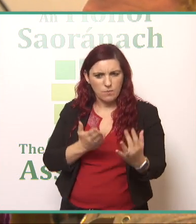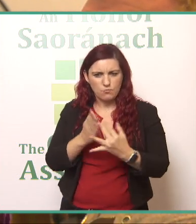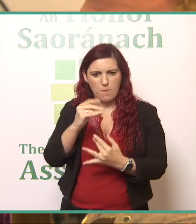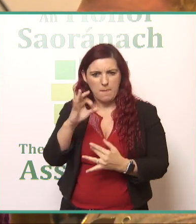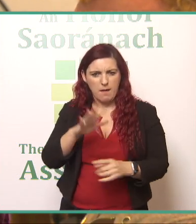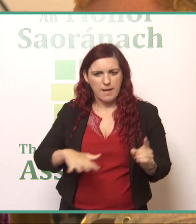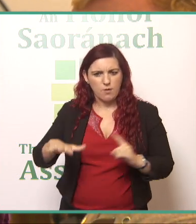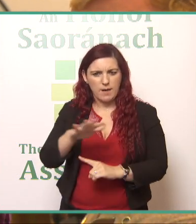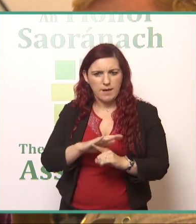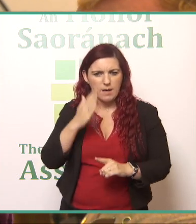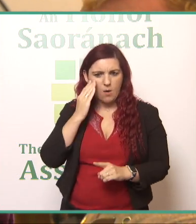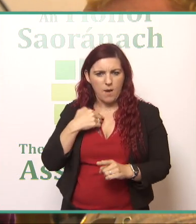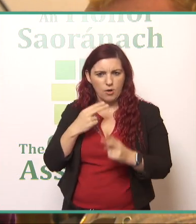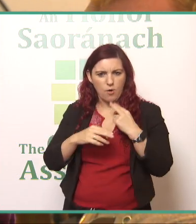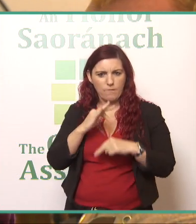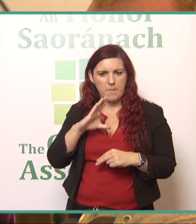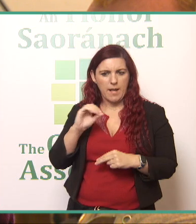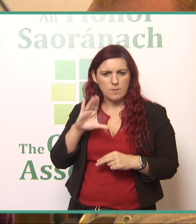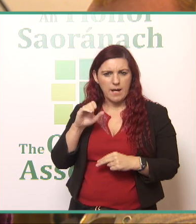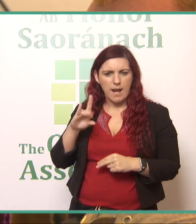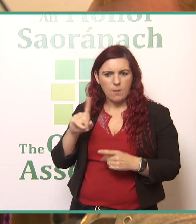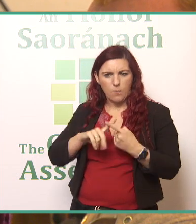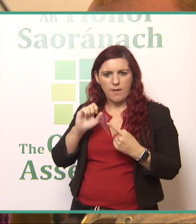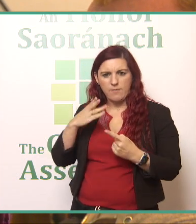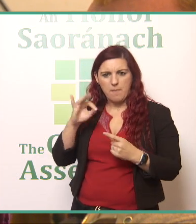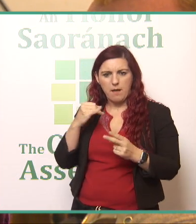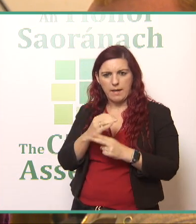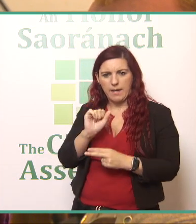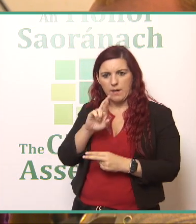I come from County life and we have a bargain Rd and they're currently talking about building